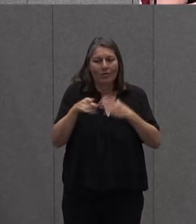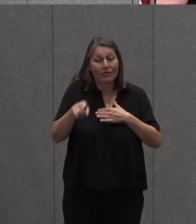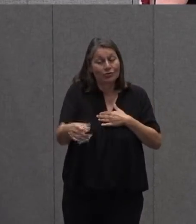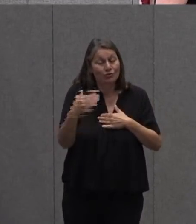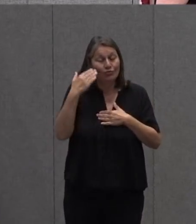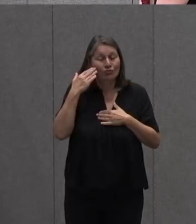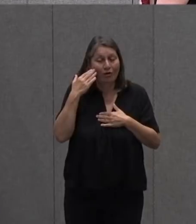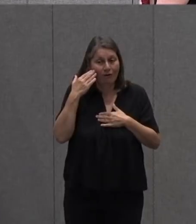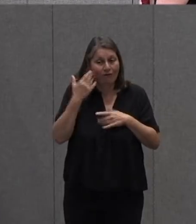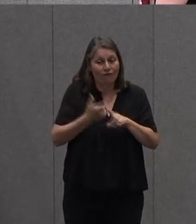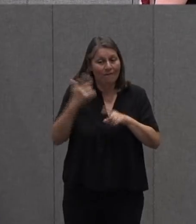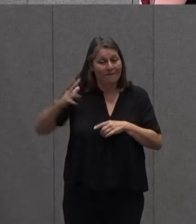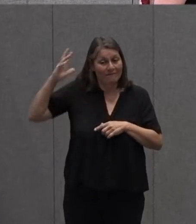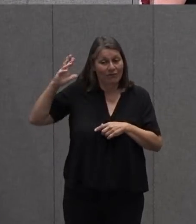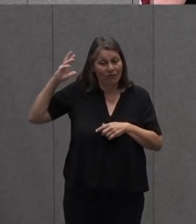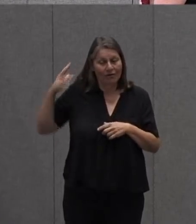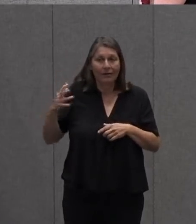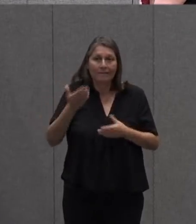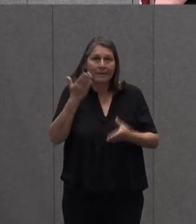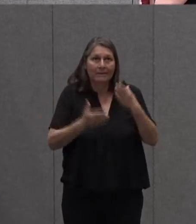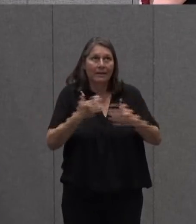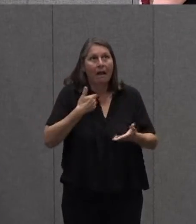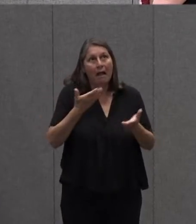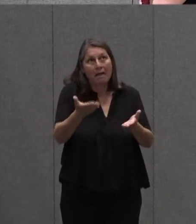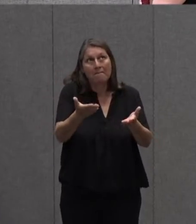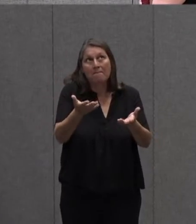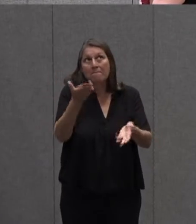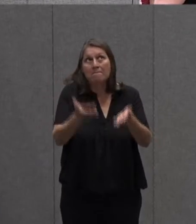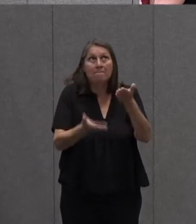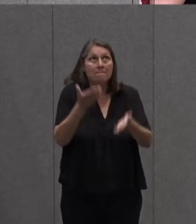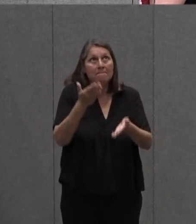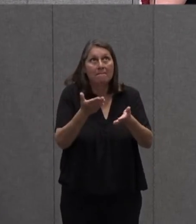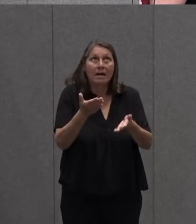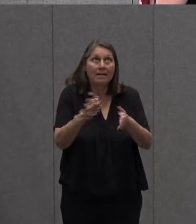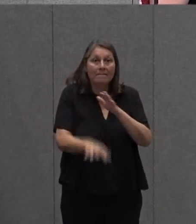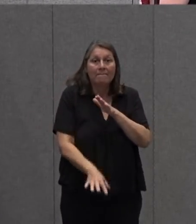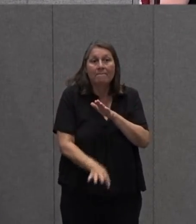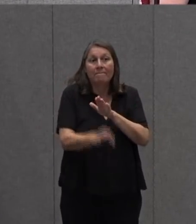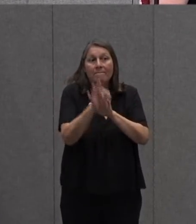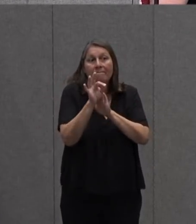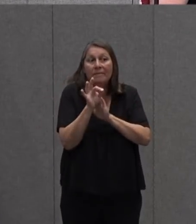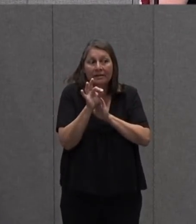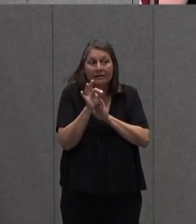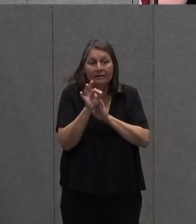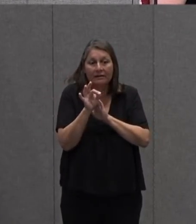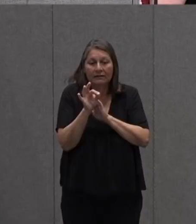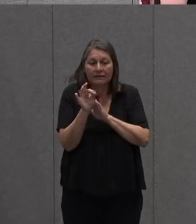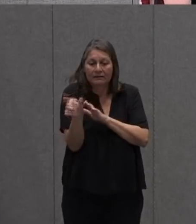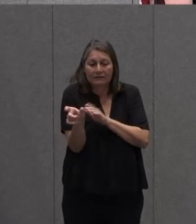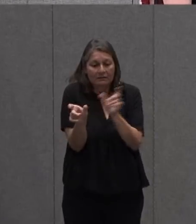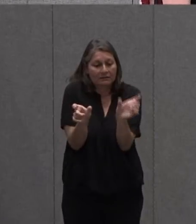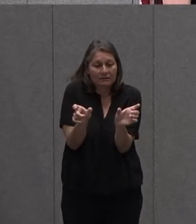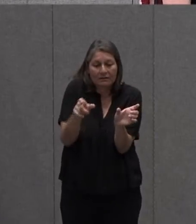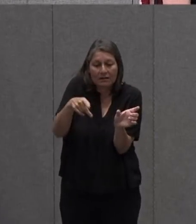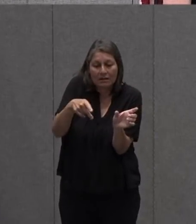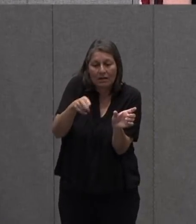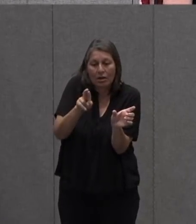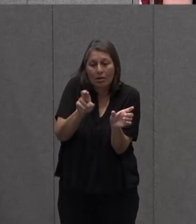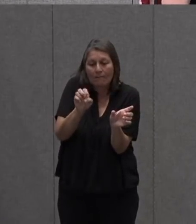Like I might pick the prefix PRE-. Then we'd have to go back and forth with PRE words. Okay.